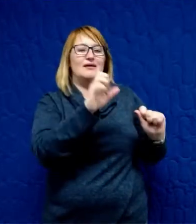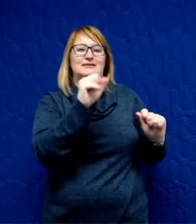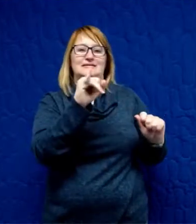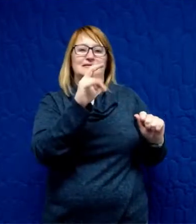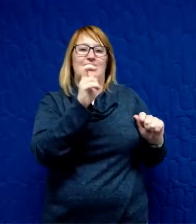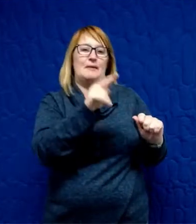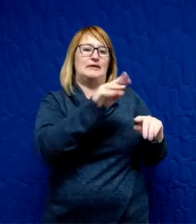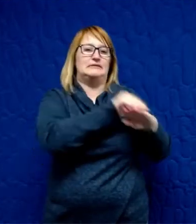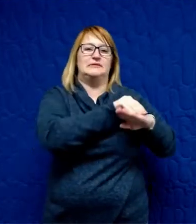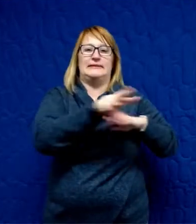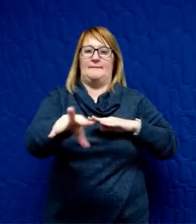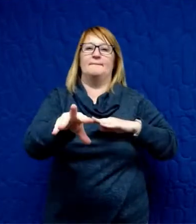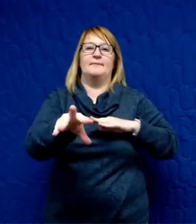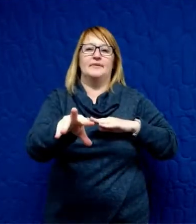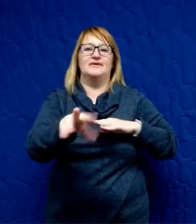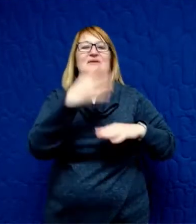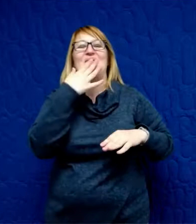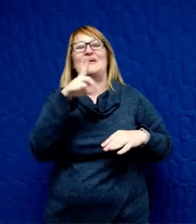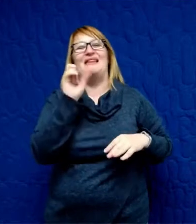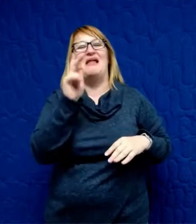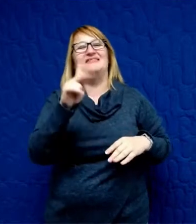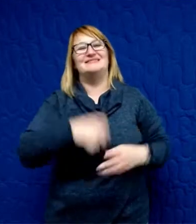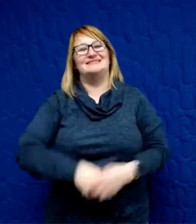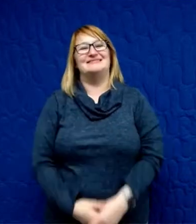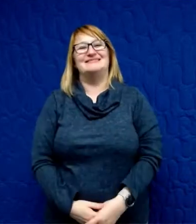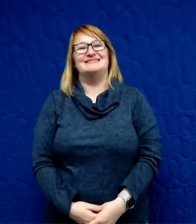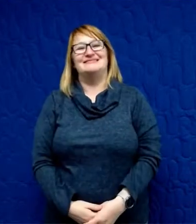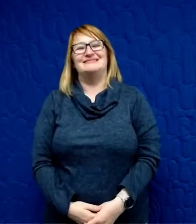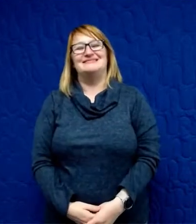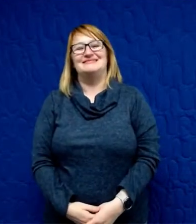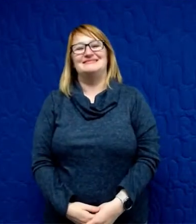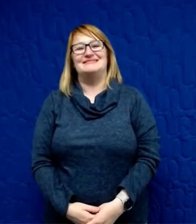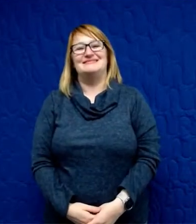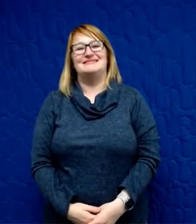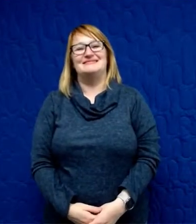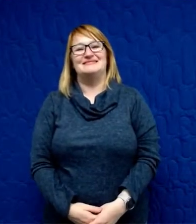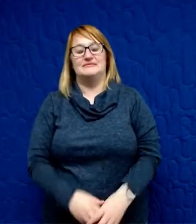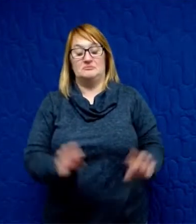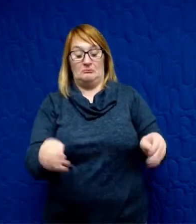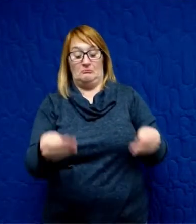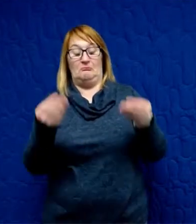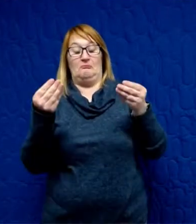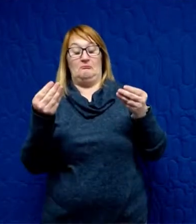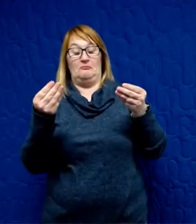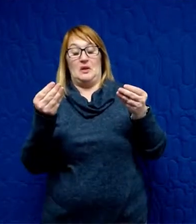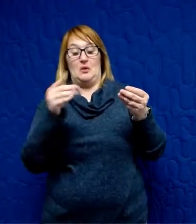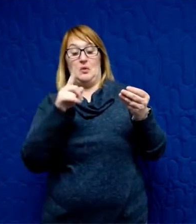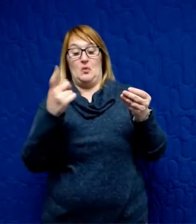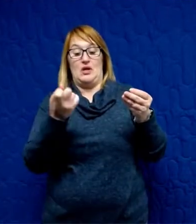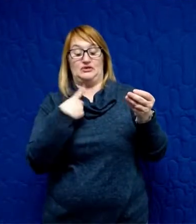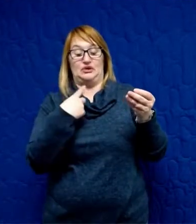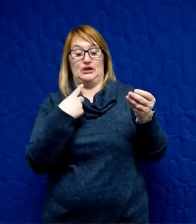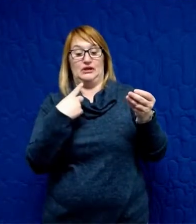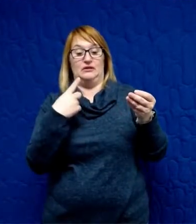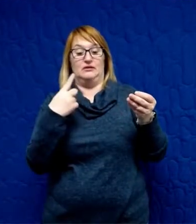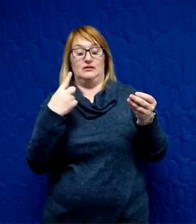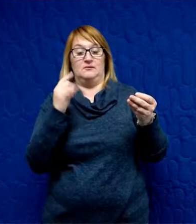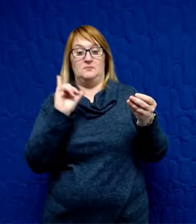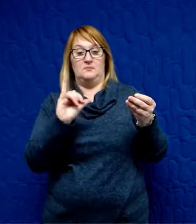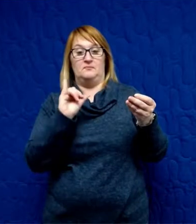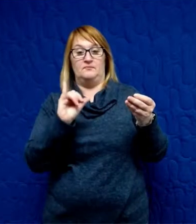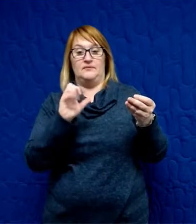and then add it back in and see so good luck! How about this question then um so Simon alluded to